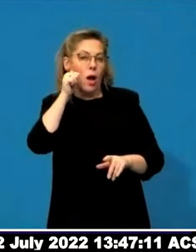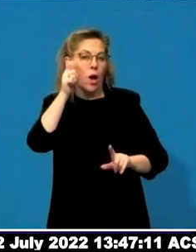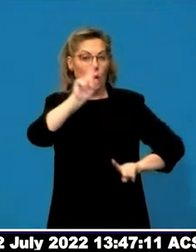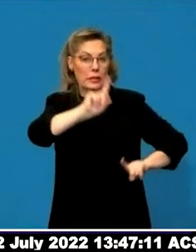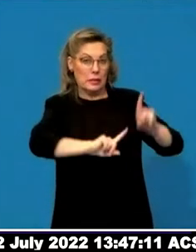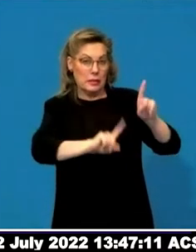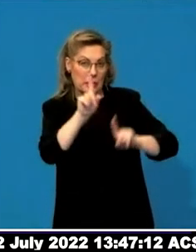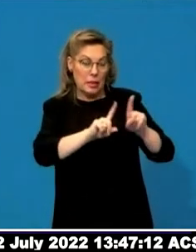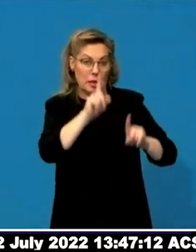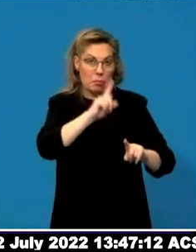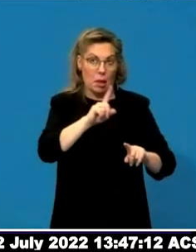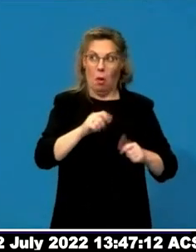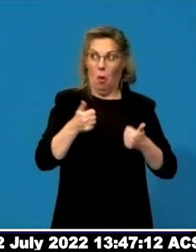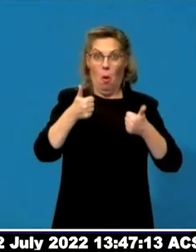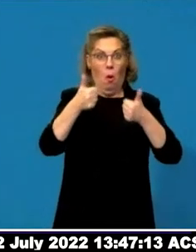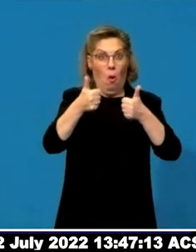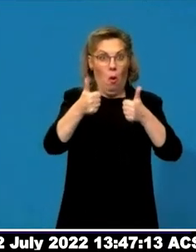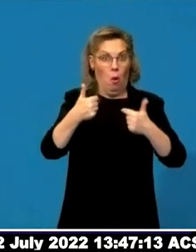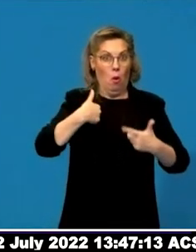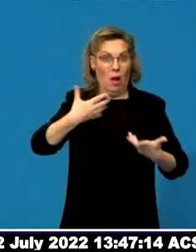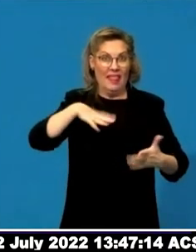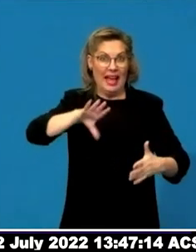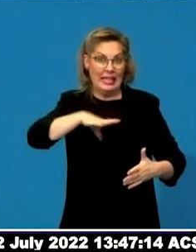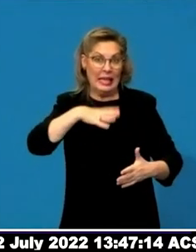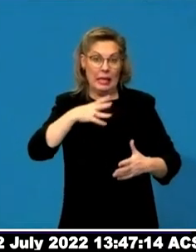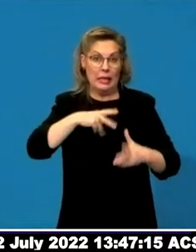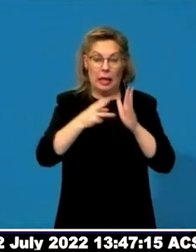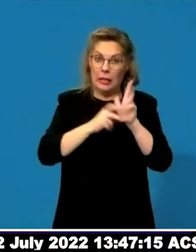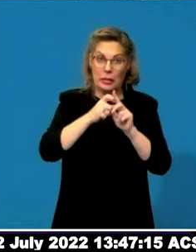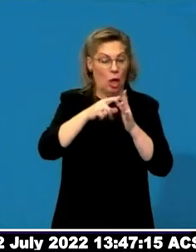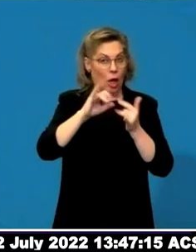you know, wanted really badly that program to go ahead.